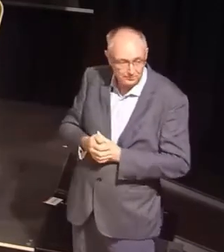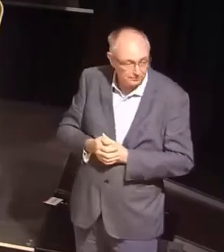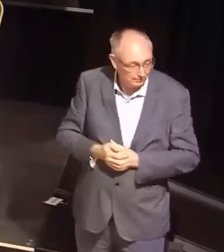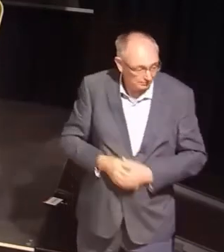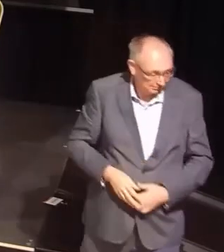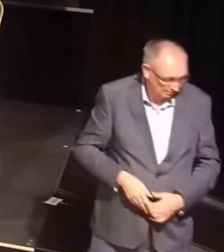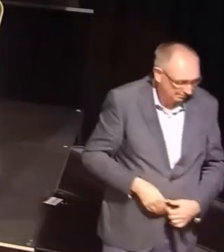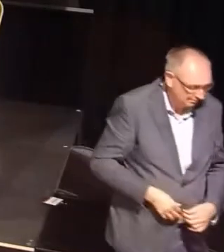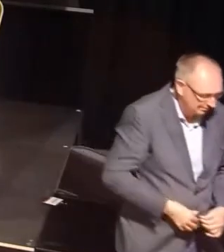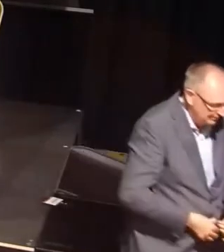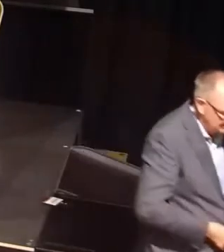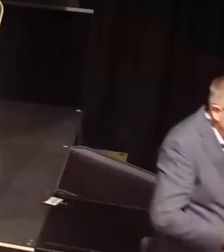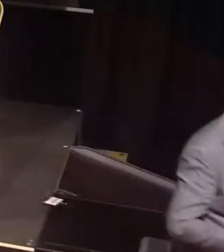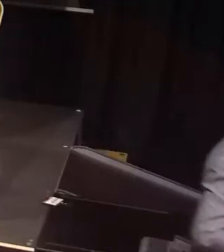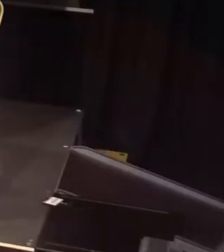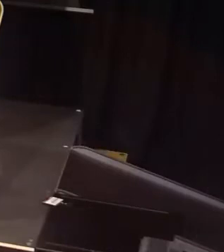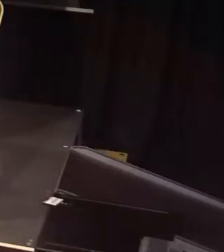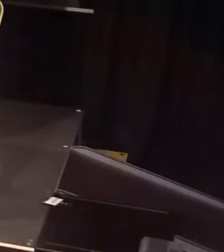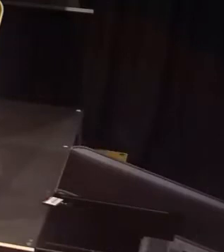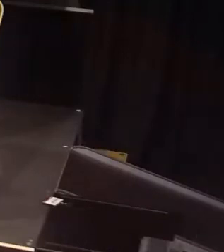Let's talk about for a moment "The Benefits of Gaming."